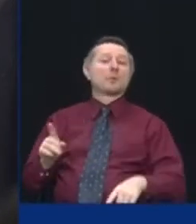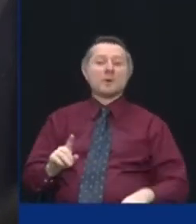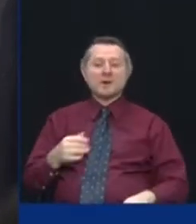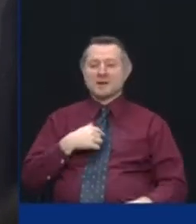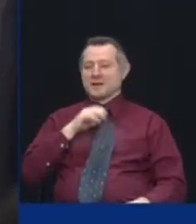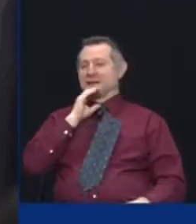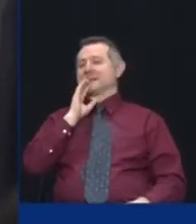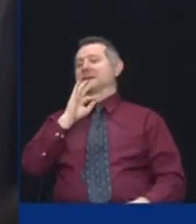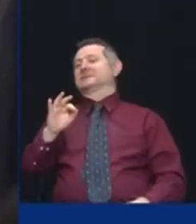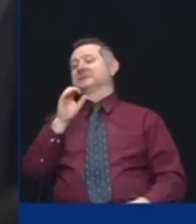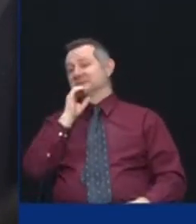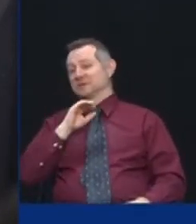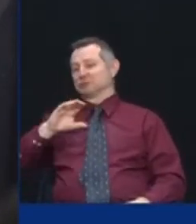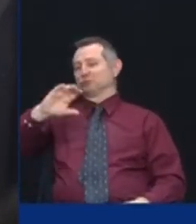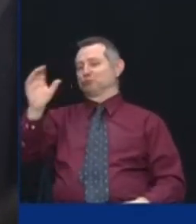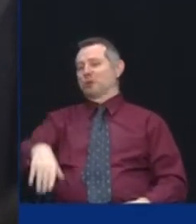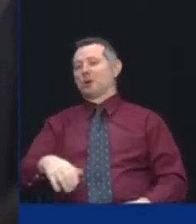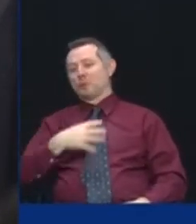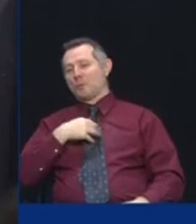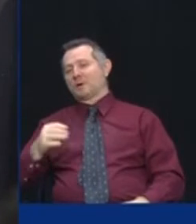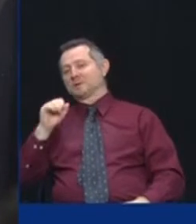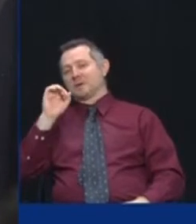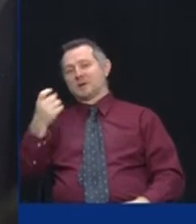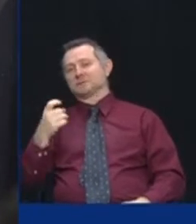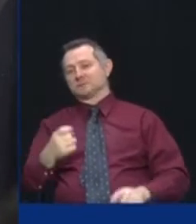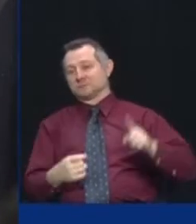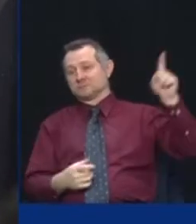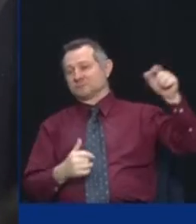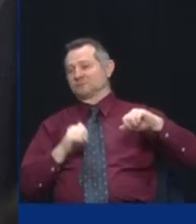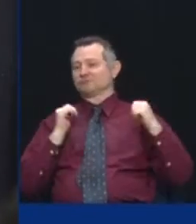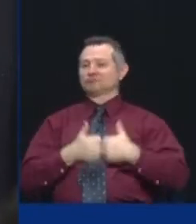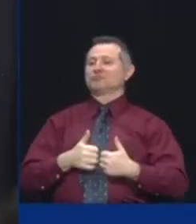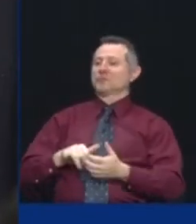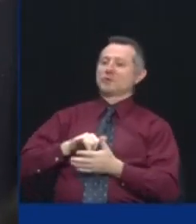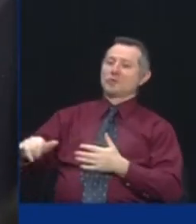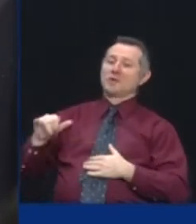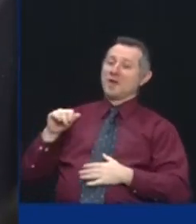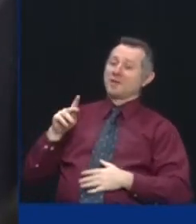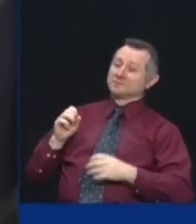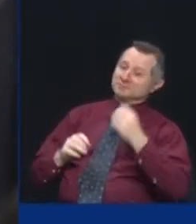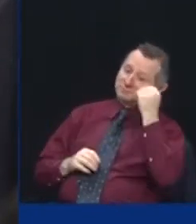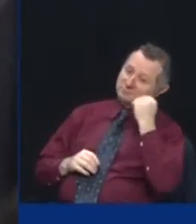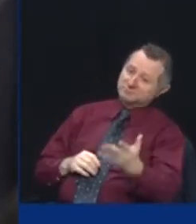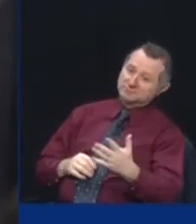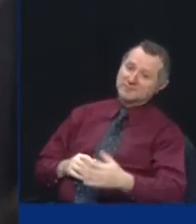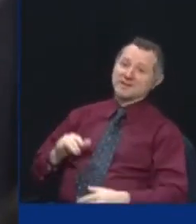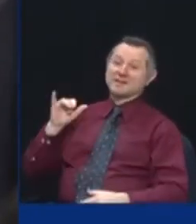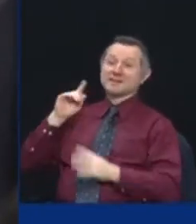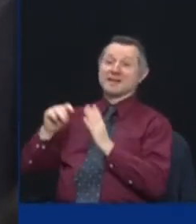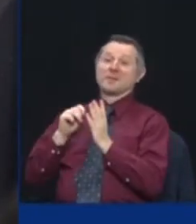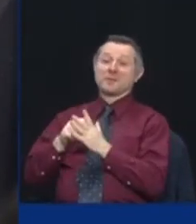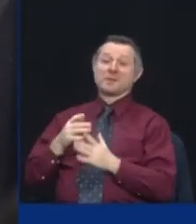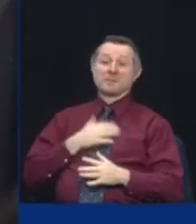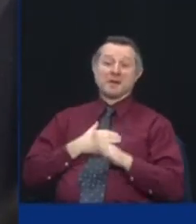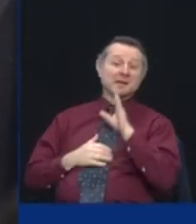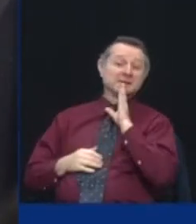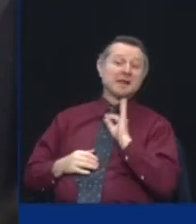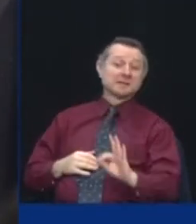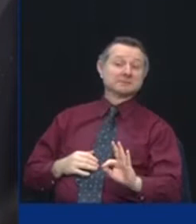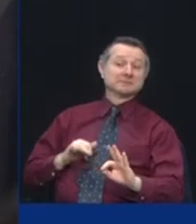LIVES. I CAN REMEMBER GOING TO MY FIRST MAJOR LEAGUE GAME WHEN I WAS 9.